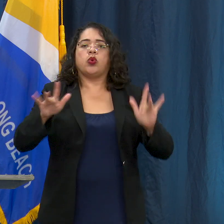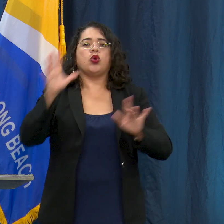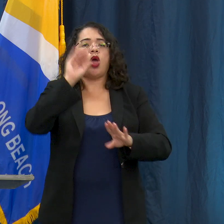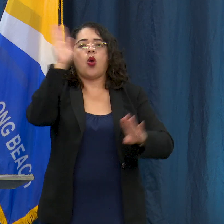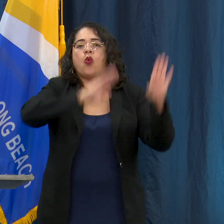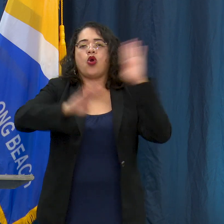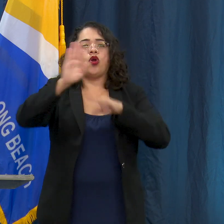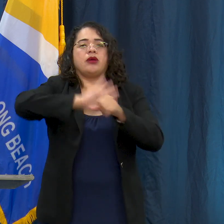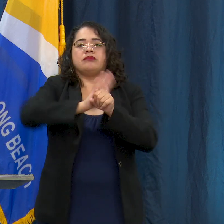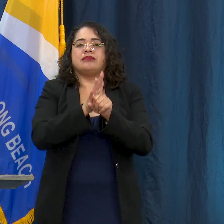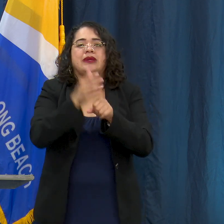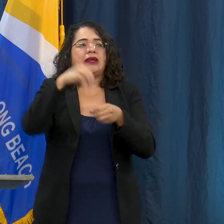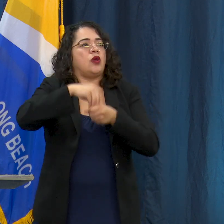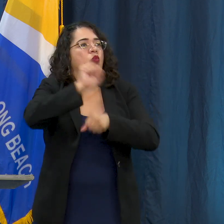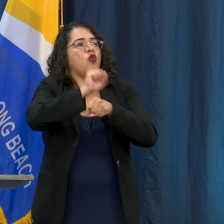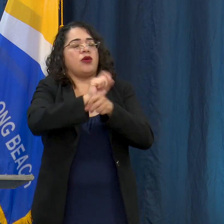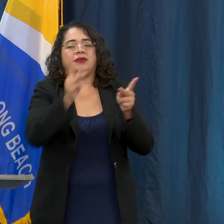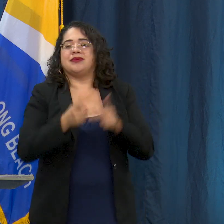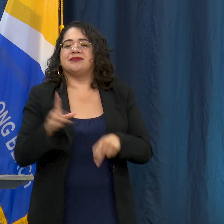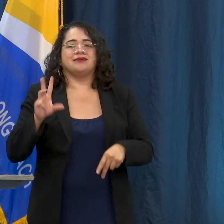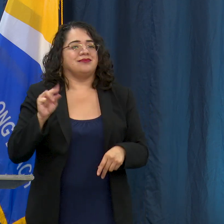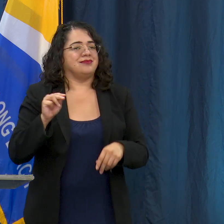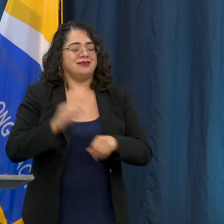don't have symptoms, it's somewhat can uncover what's already